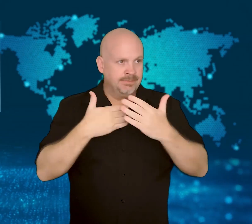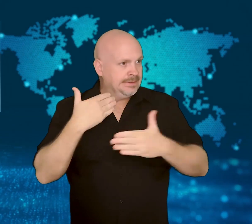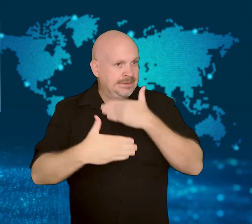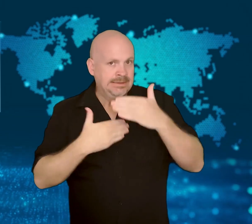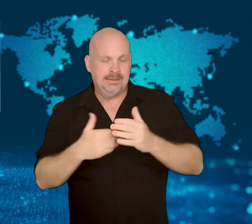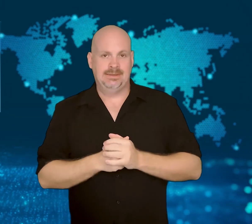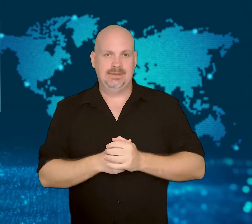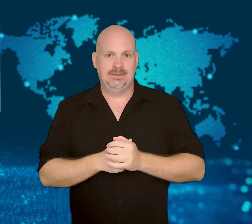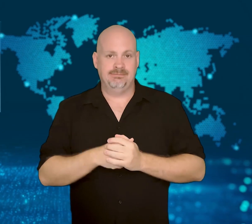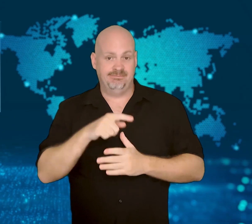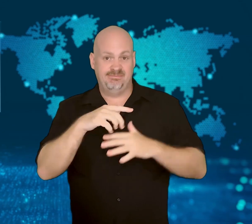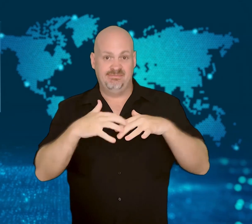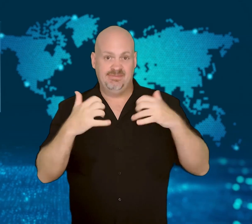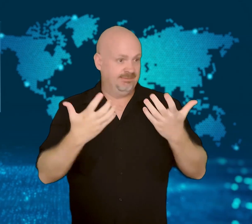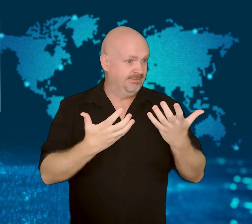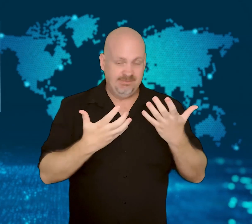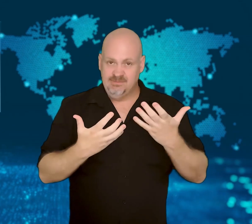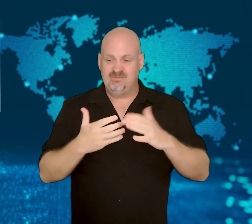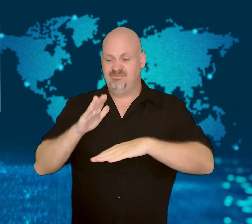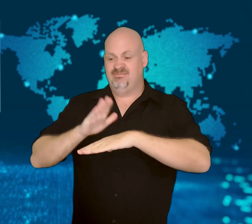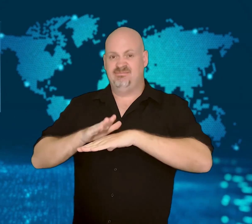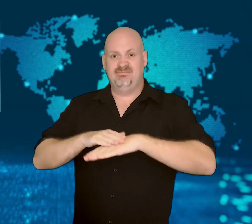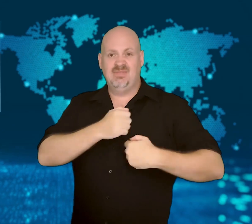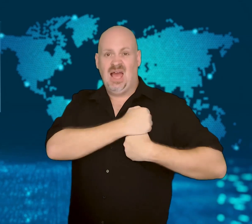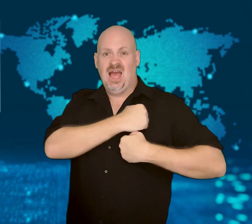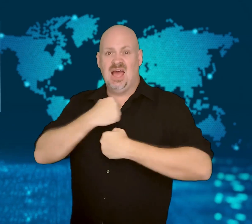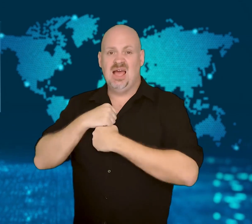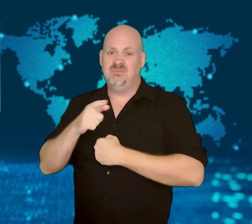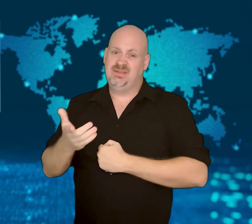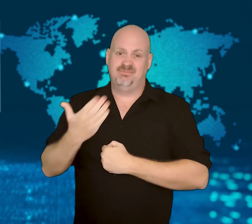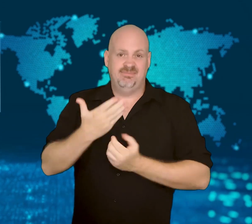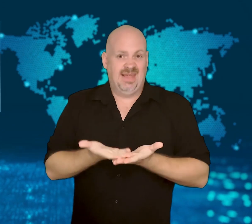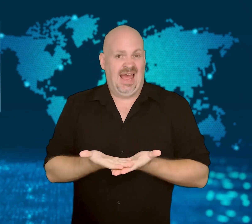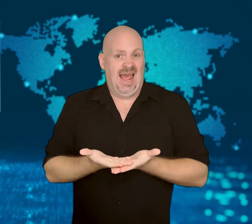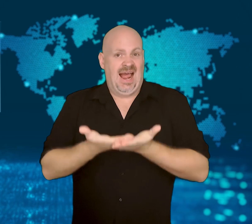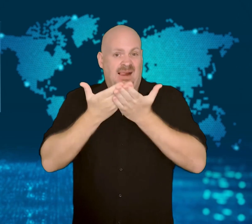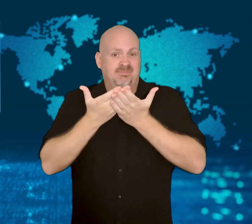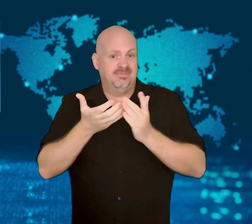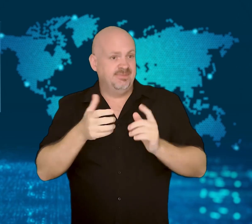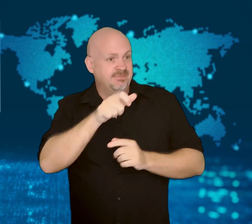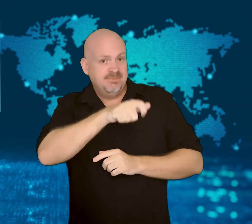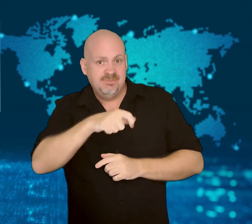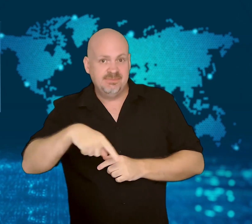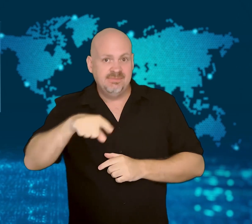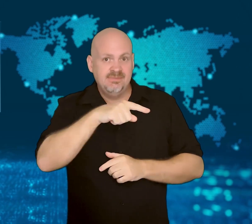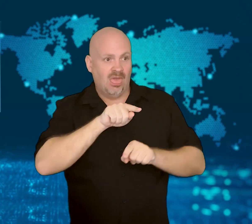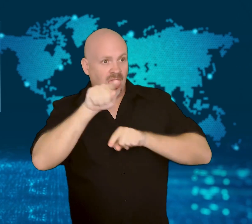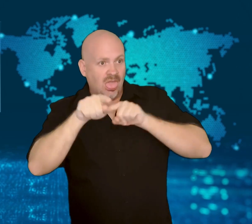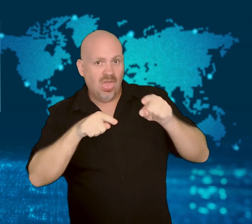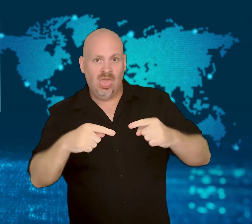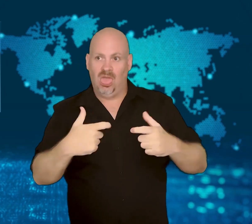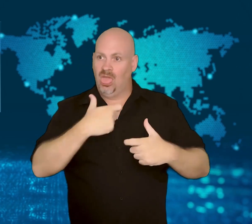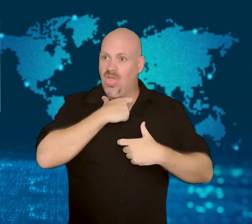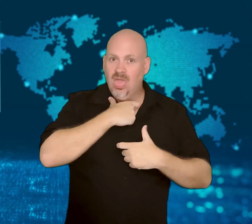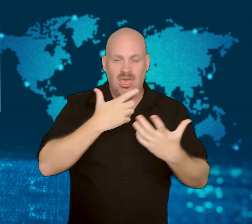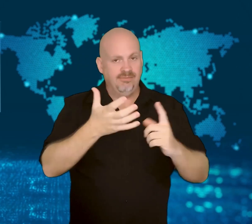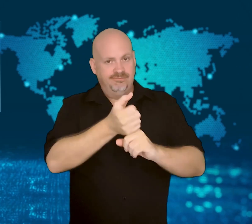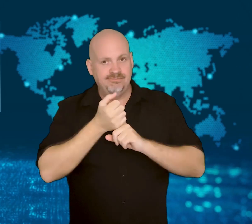The government has had to turn to the army for help in rescue and relief operations.